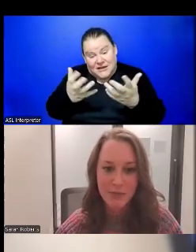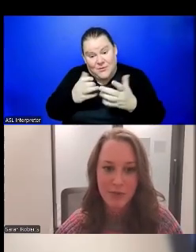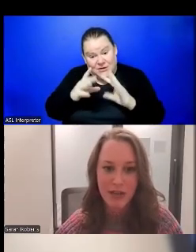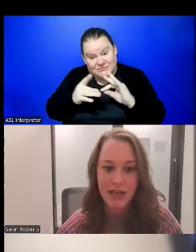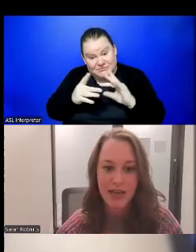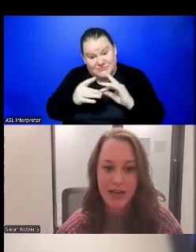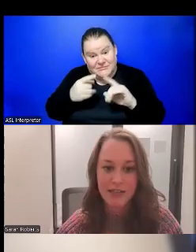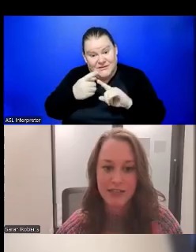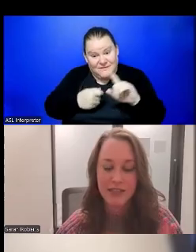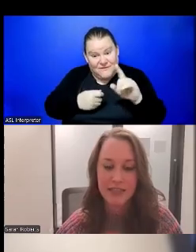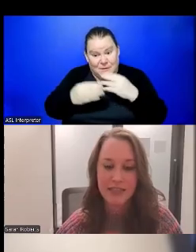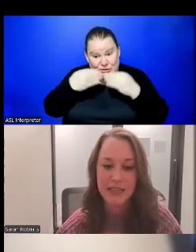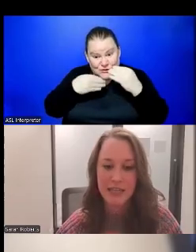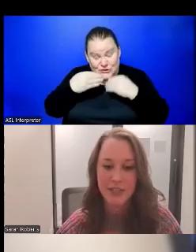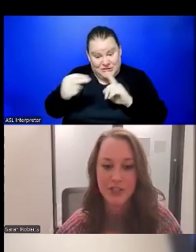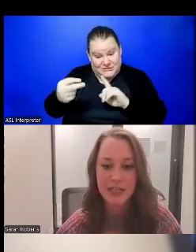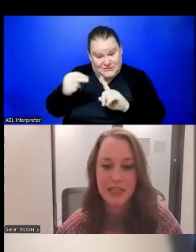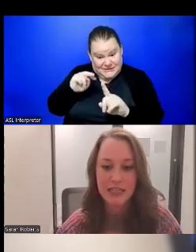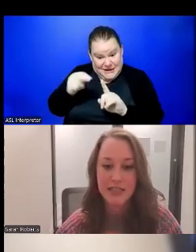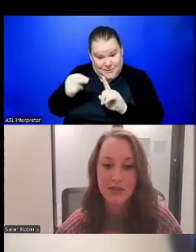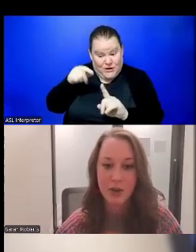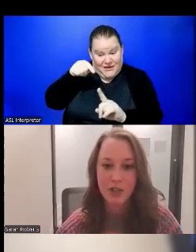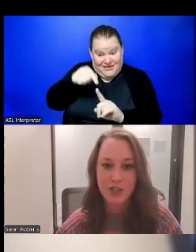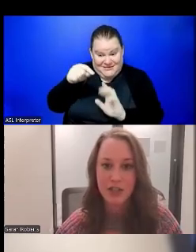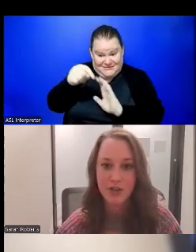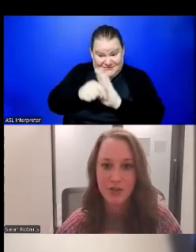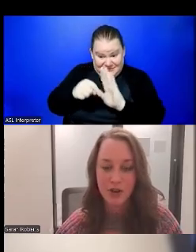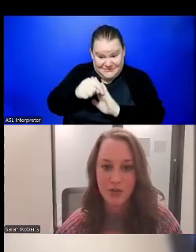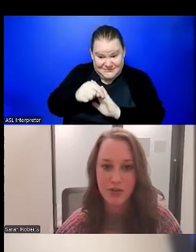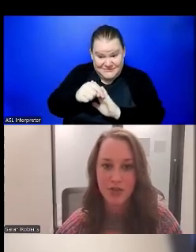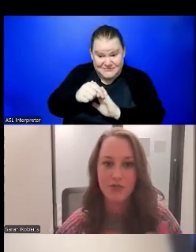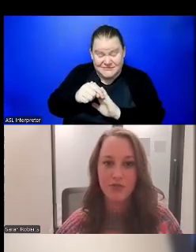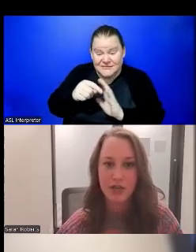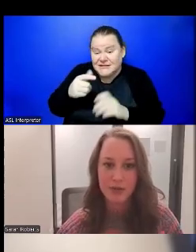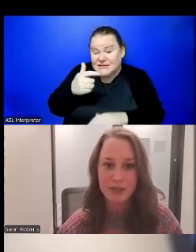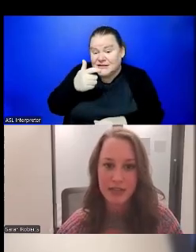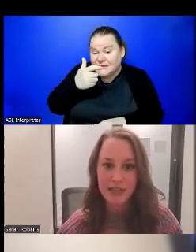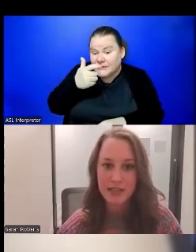standpoint at this stage, is that watching growth frequently